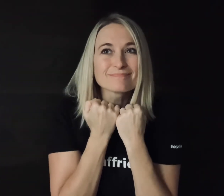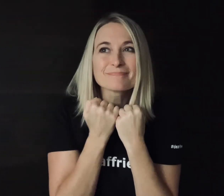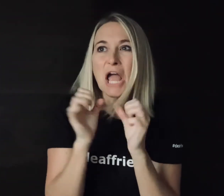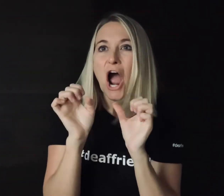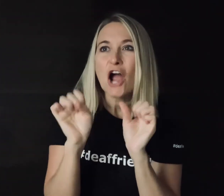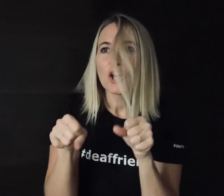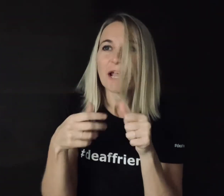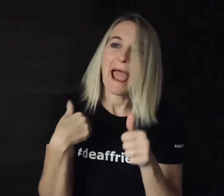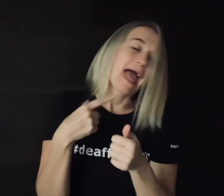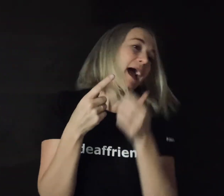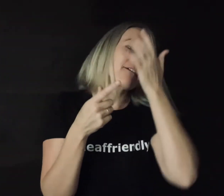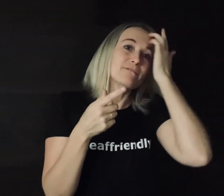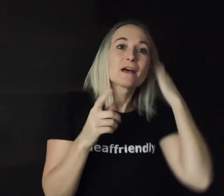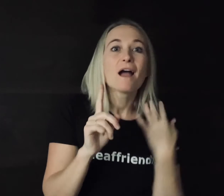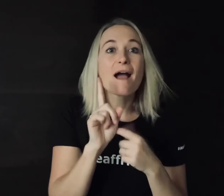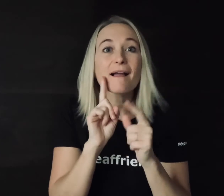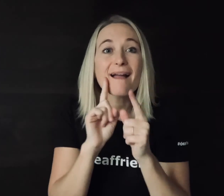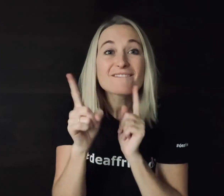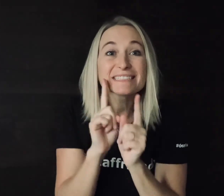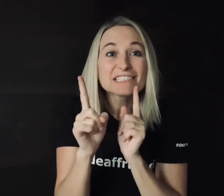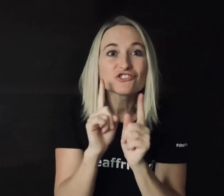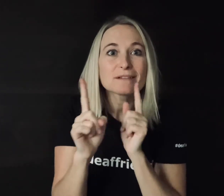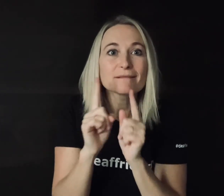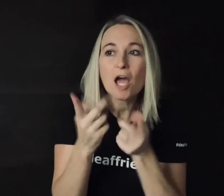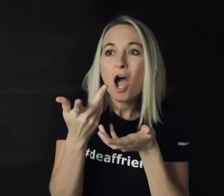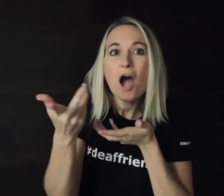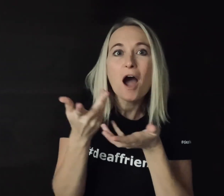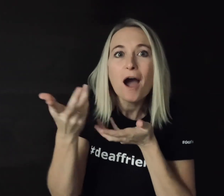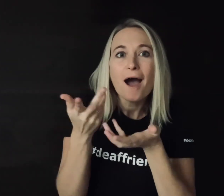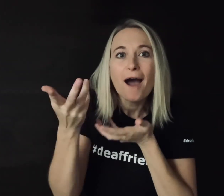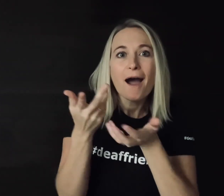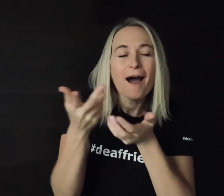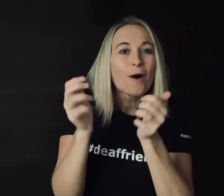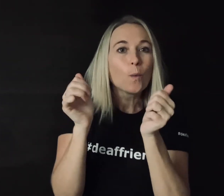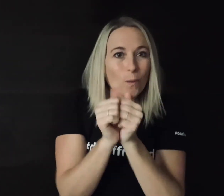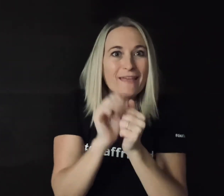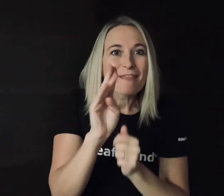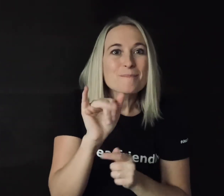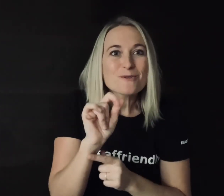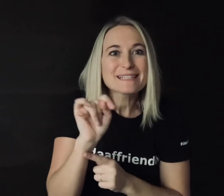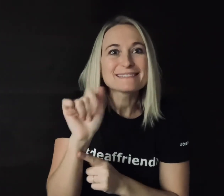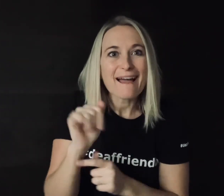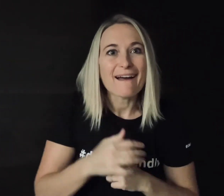I could have a conversation with the barista!